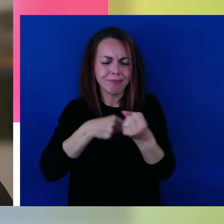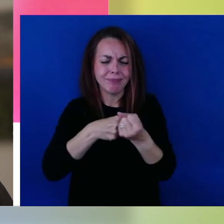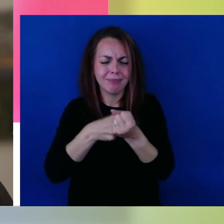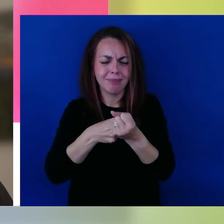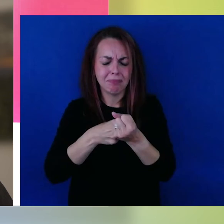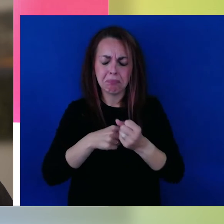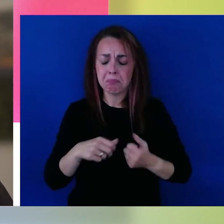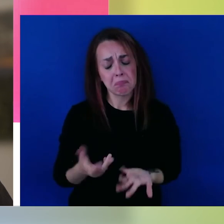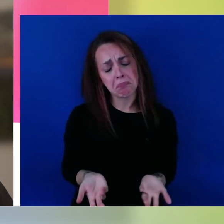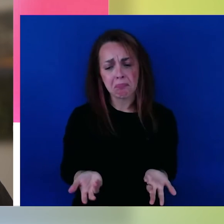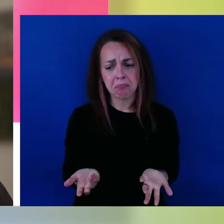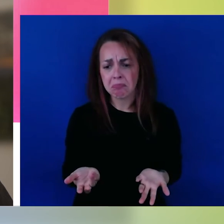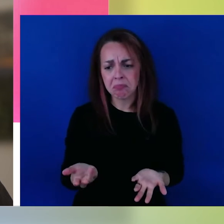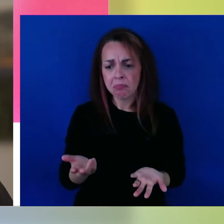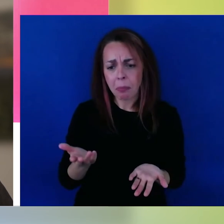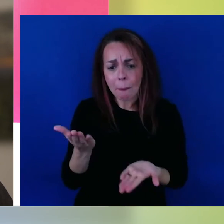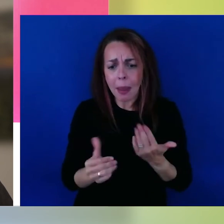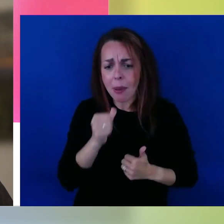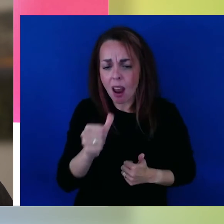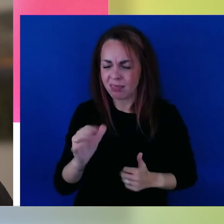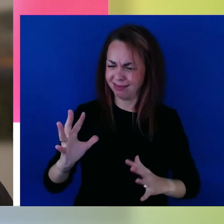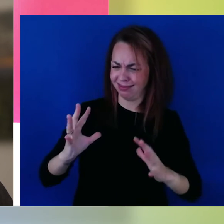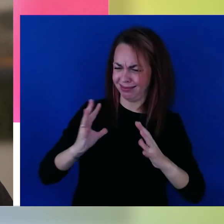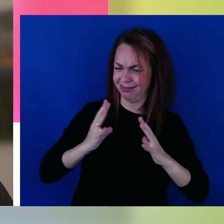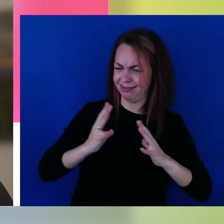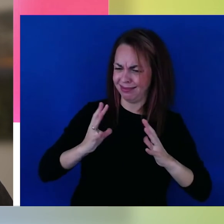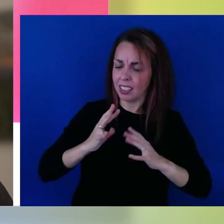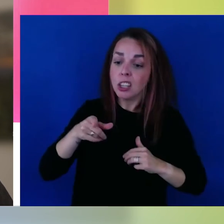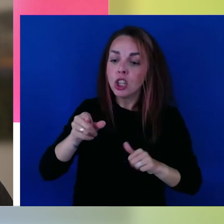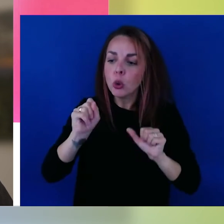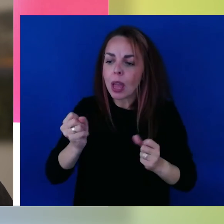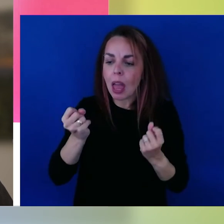but you'll be inspired to more deeply appreciate how fortunate you are